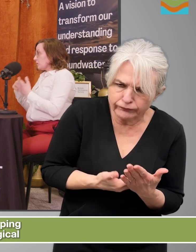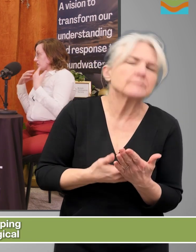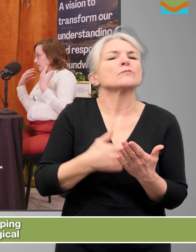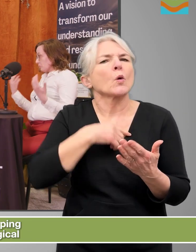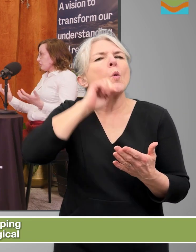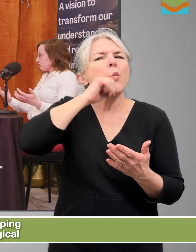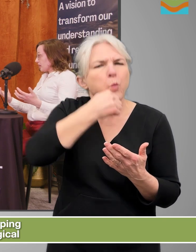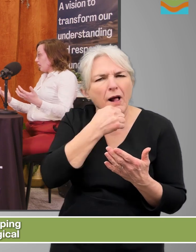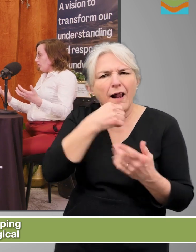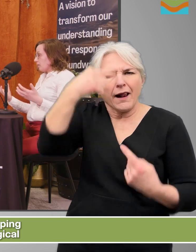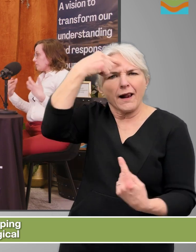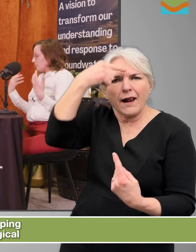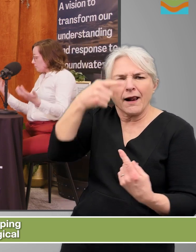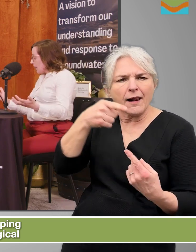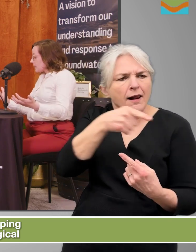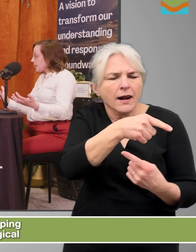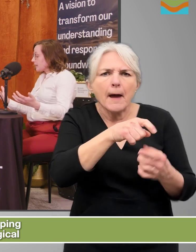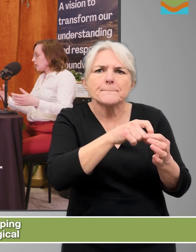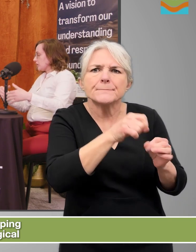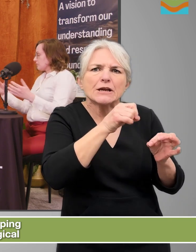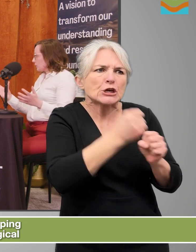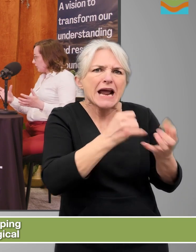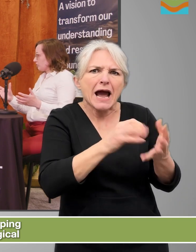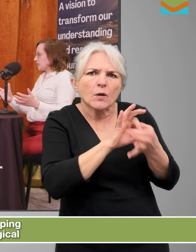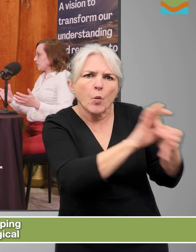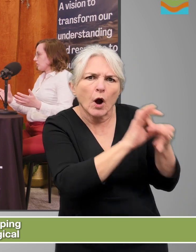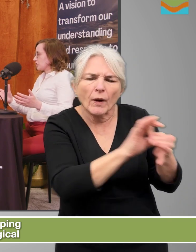which is improving our mapping and developing a 3D geological